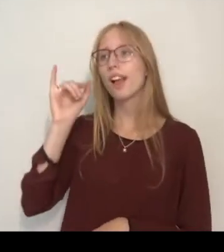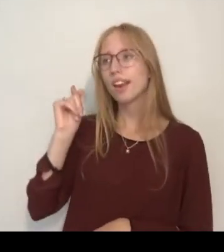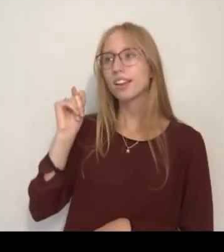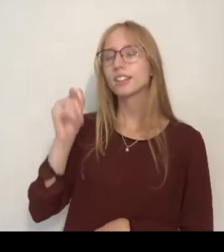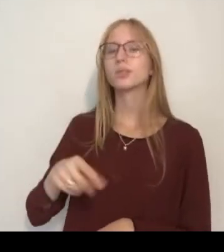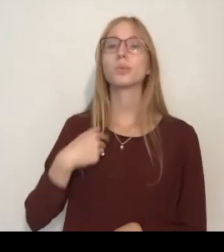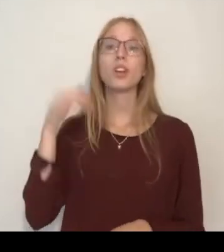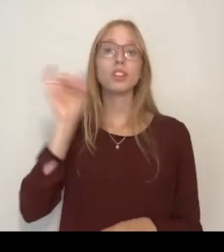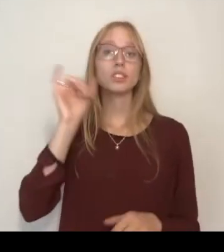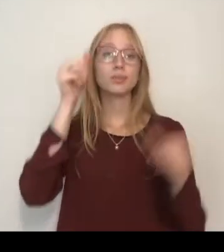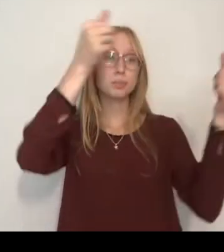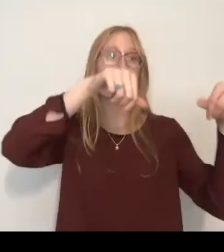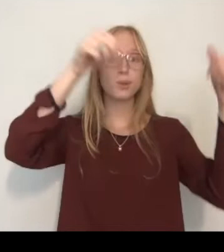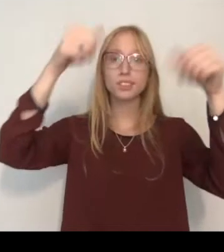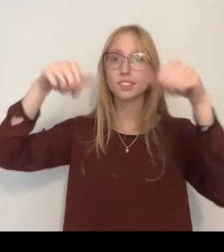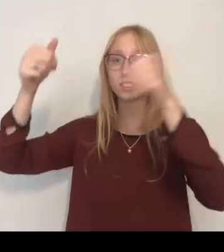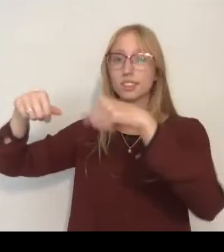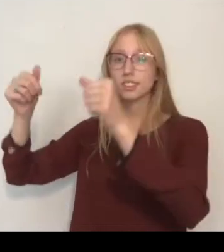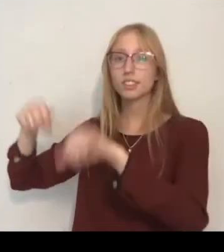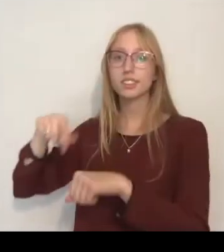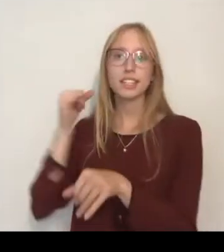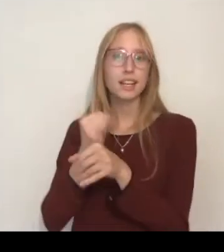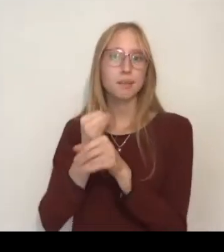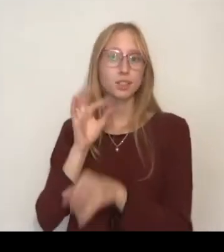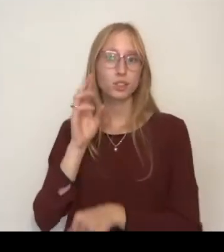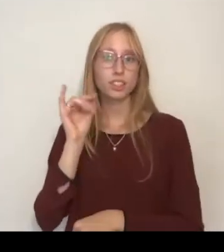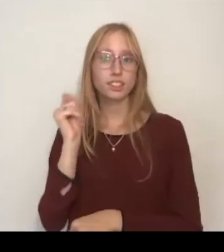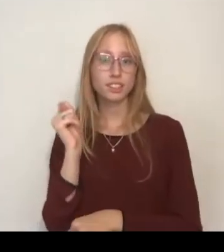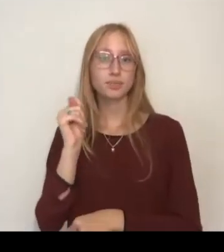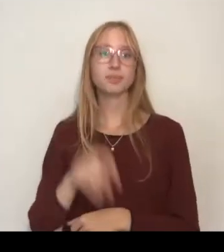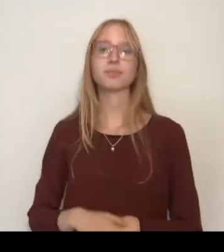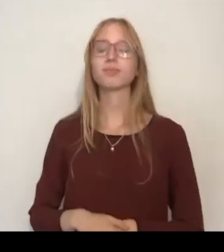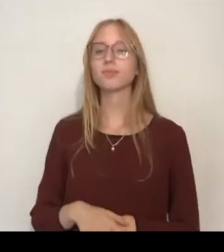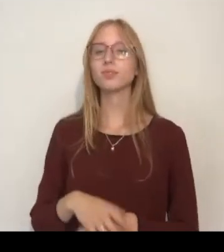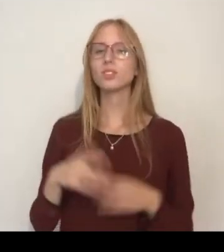like Reddit, Facebook and we also posted flyers on RIT's campus.